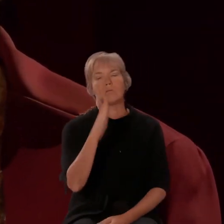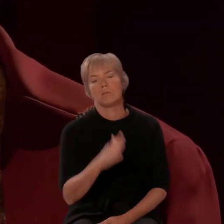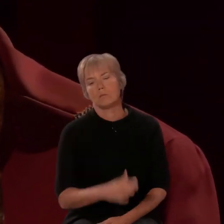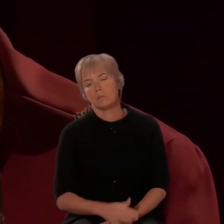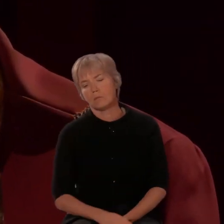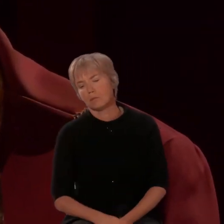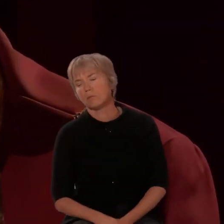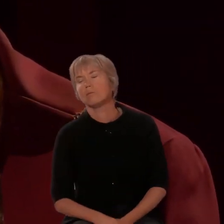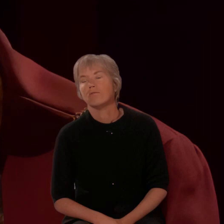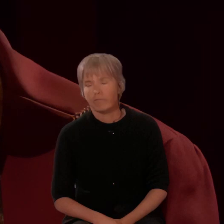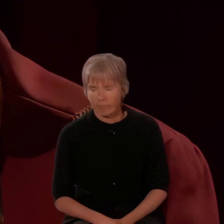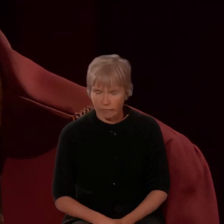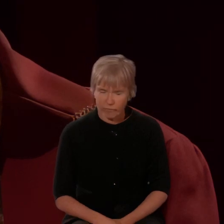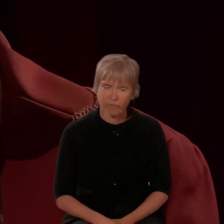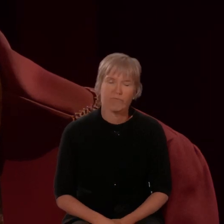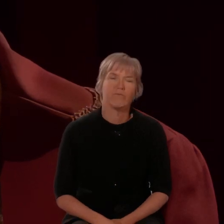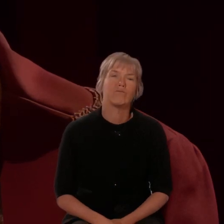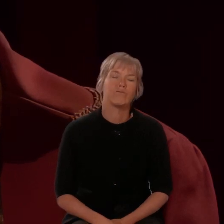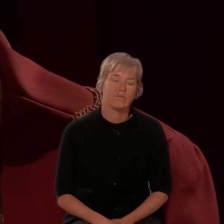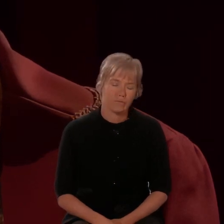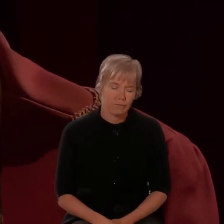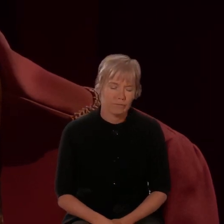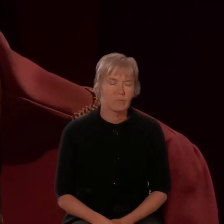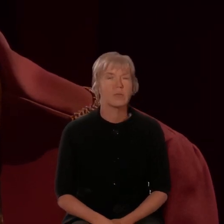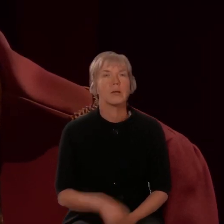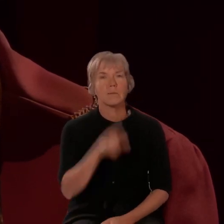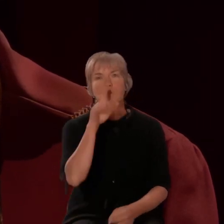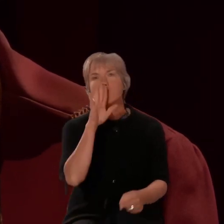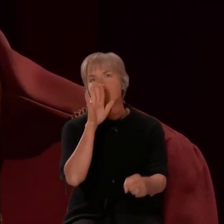Oh, yes, I can promise you that.